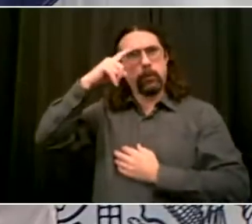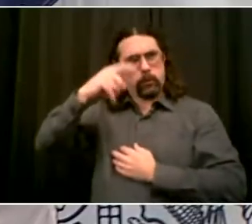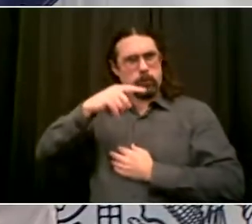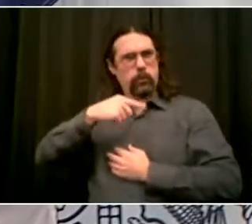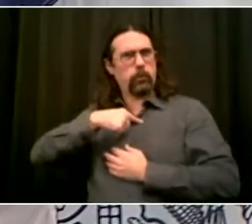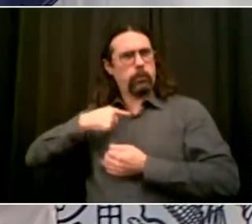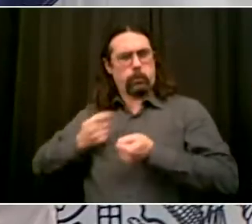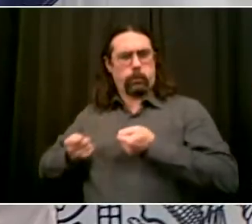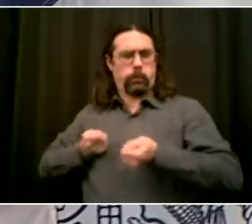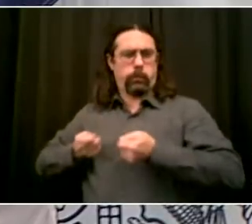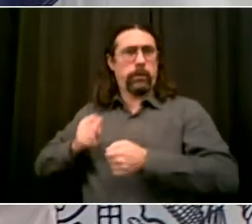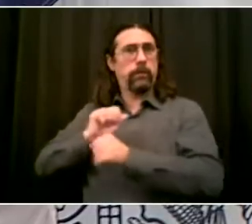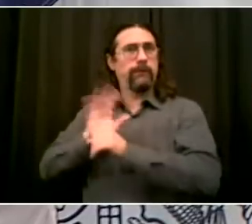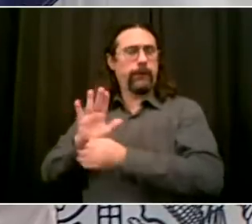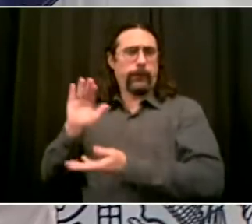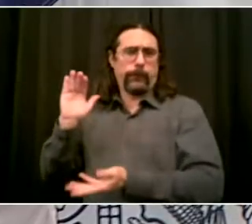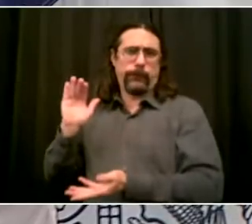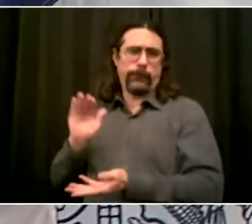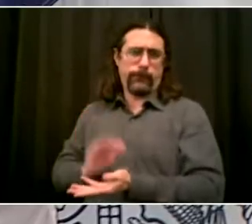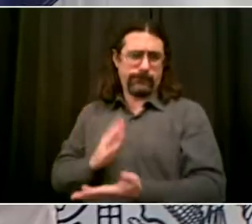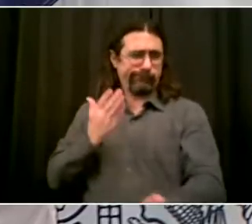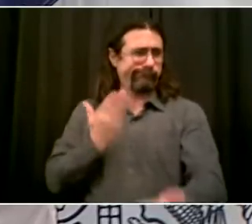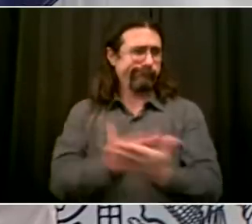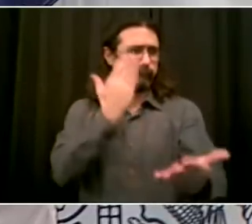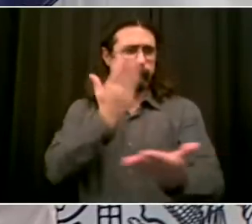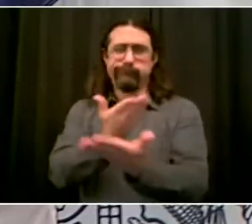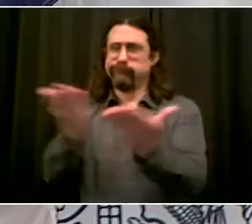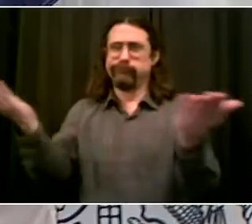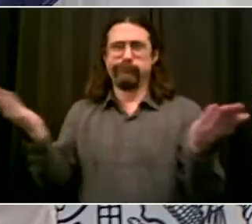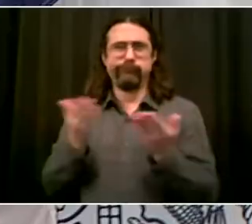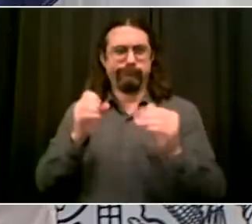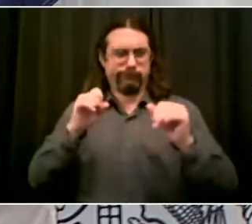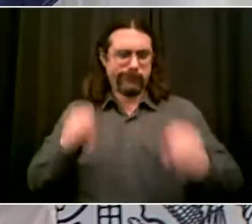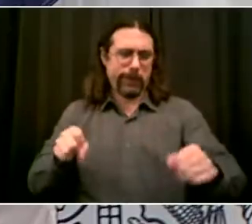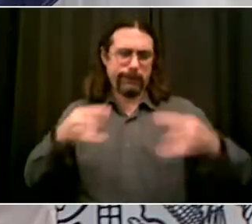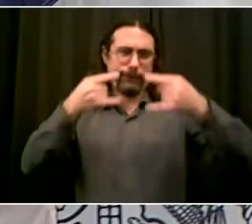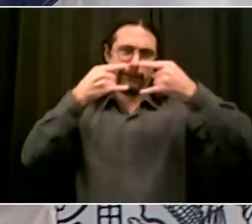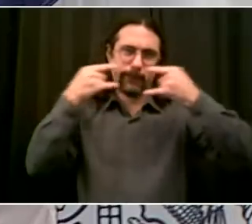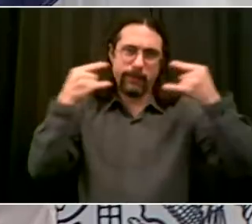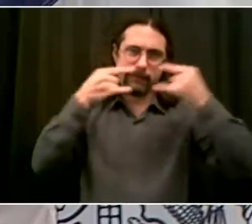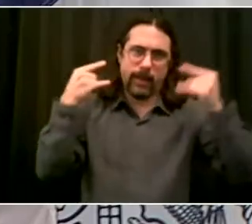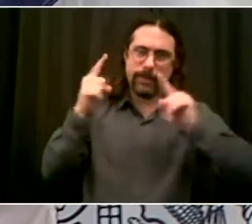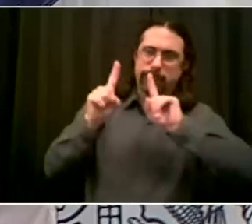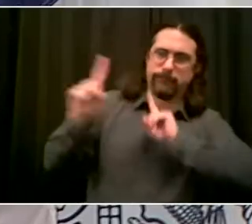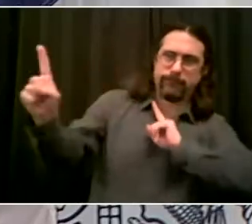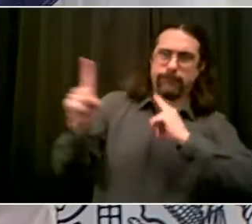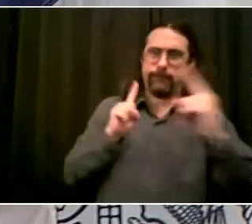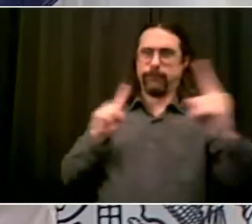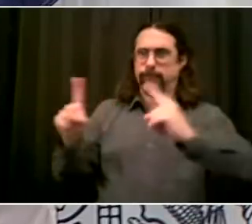CHALLENGE, PEOPLE WHO ARE UNDERSTANDABLY FEELING FATIGUE TO SEE THAT THERE IS A LIGHT AT THE END OF THE TILE TUNNEL. I THINK THAT